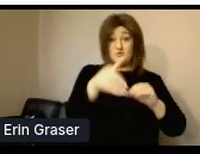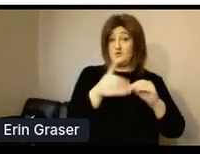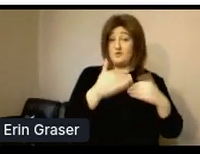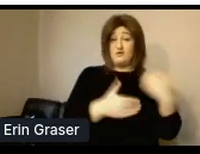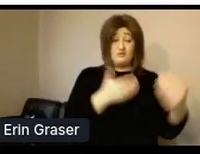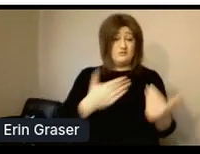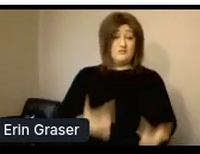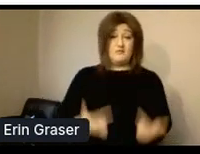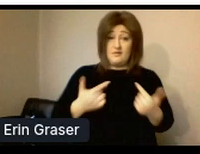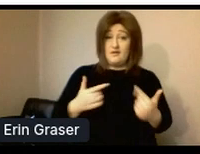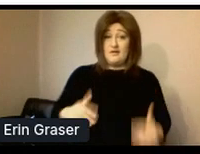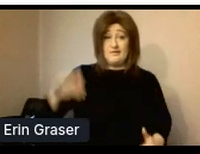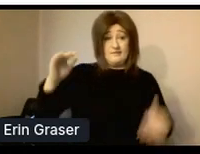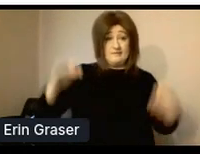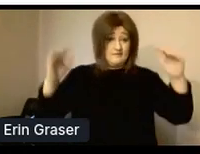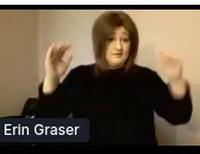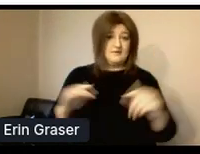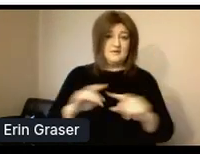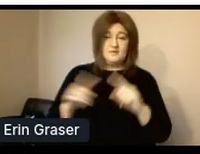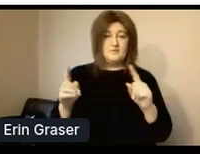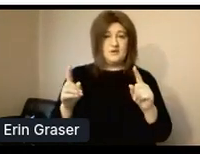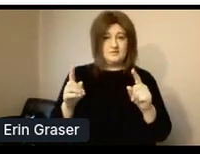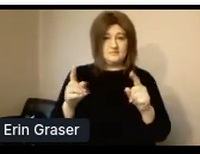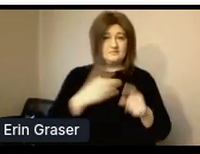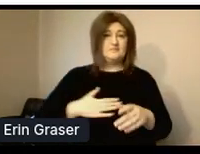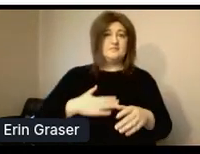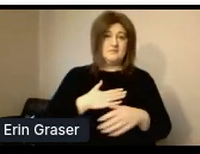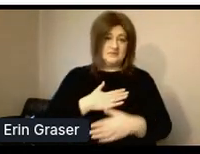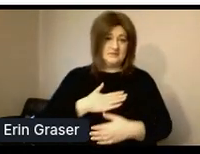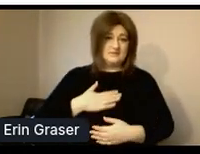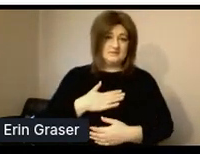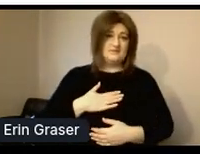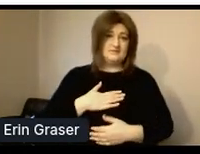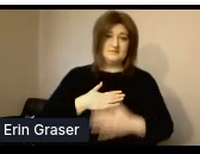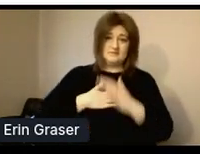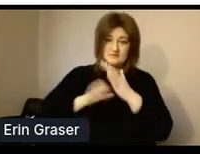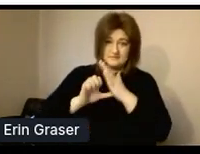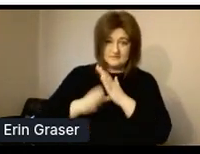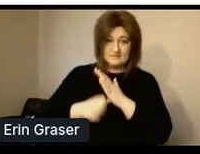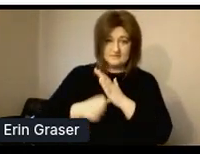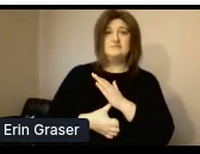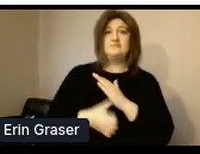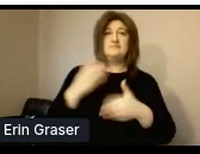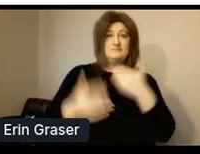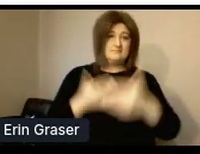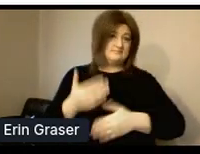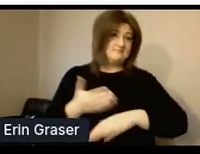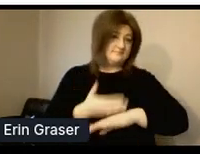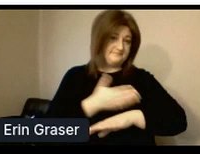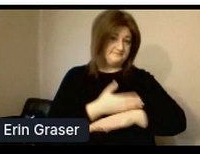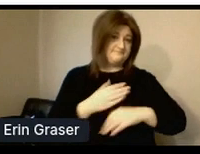But I really ask for you to lean in to it.